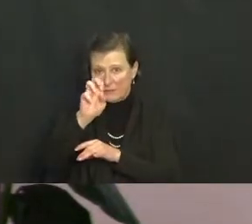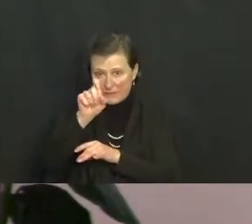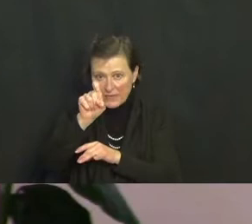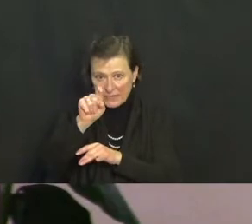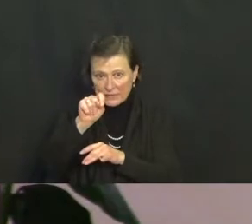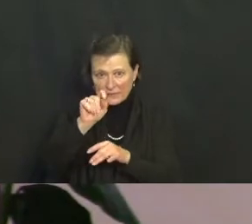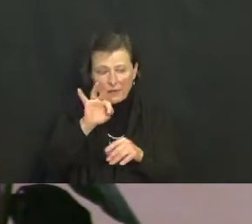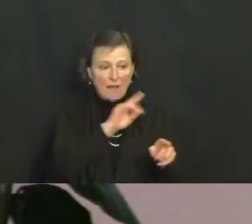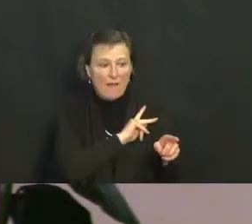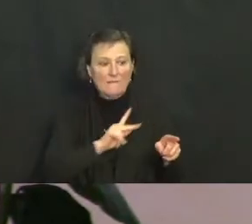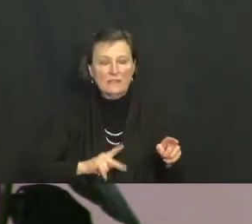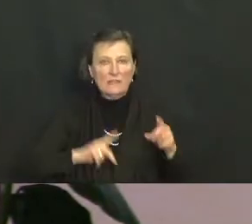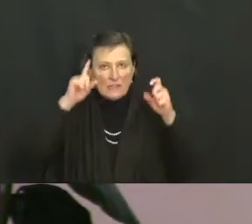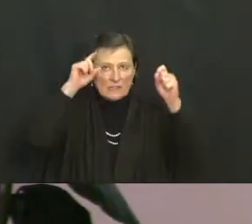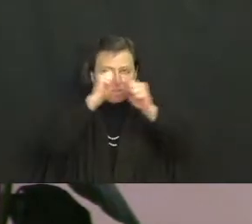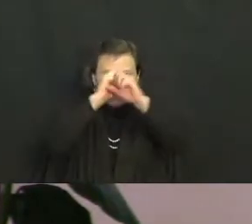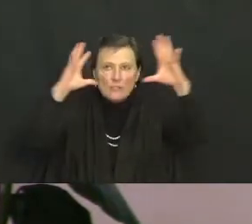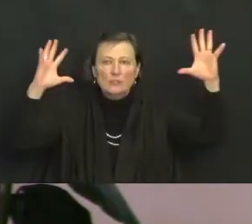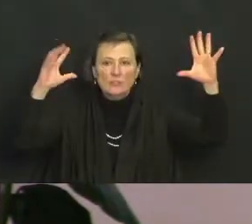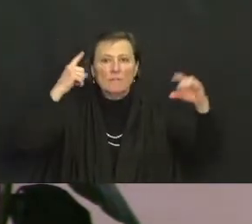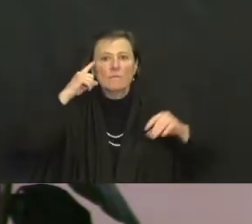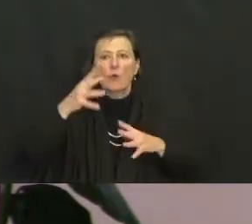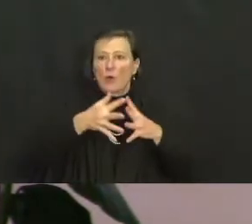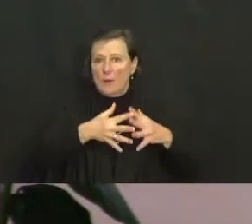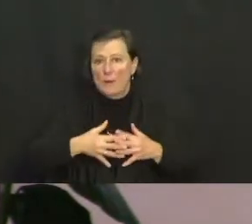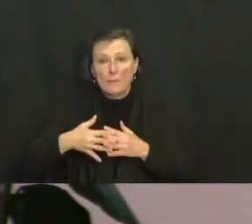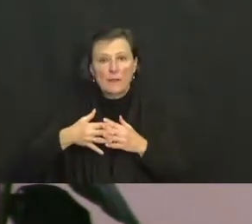for America. And, there's a reason for this.